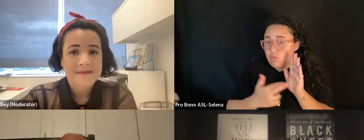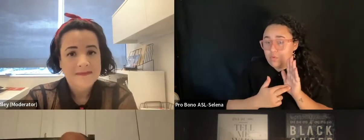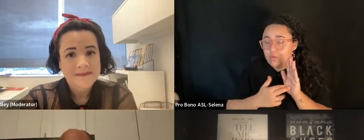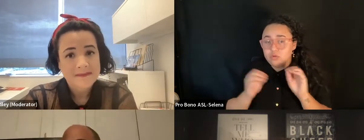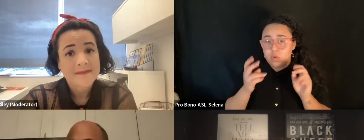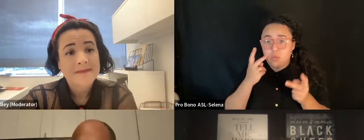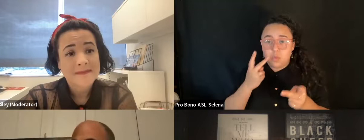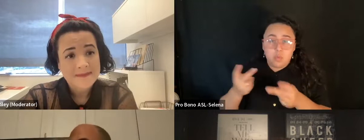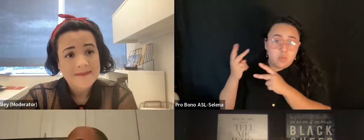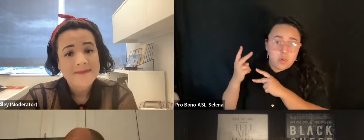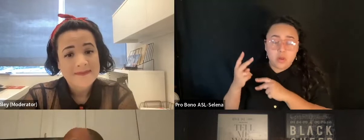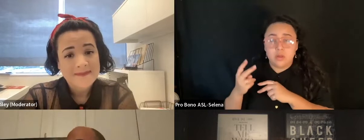analyses.